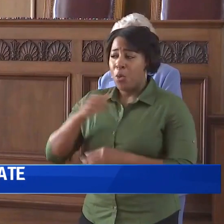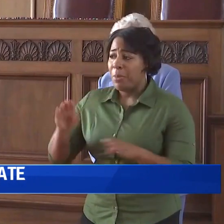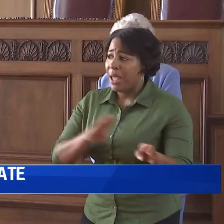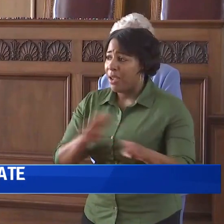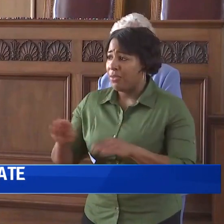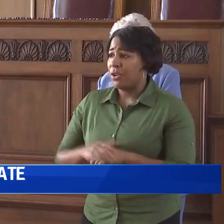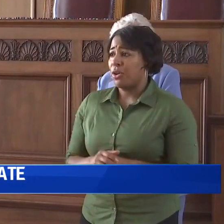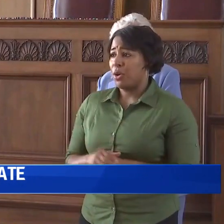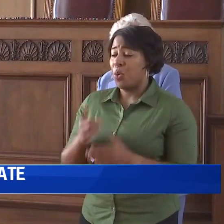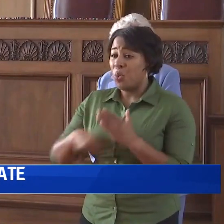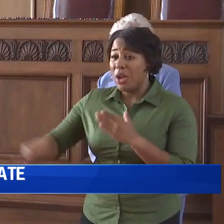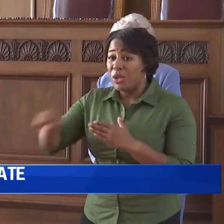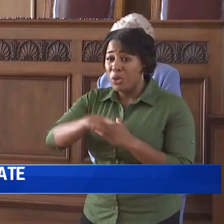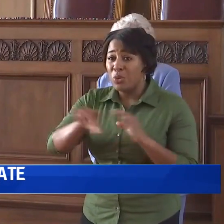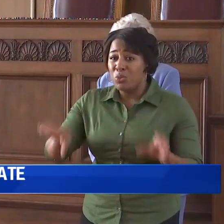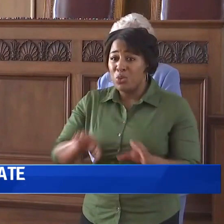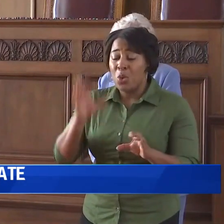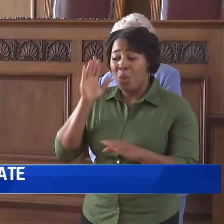IVEY'S AMENDED SAFER AT HOME